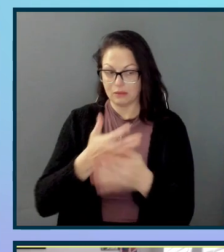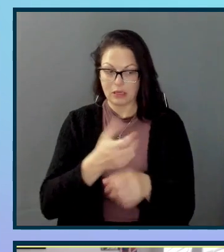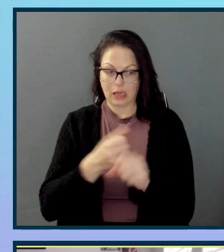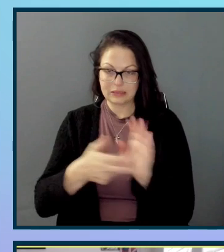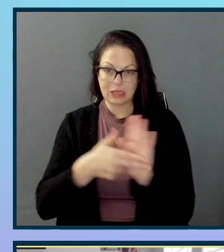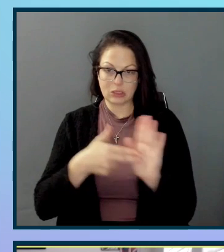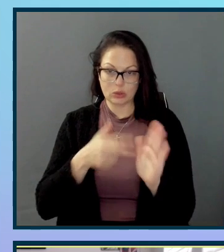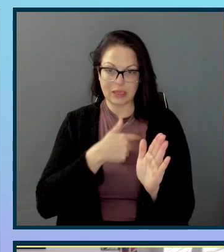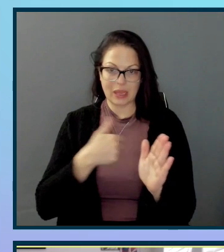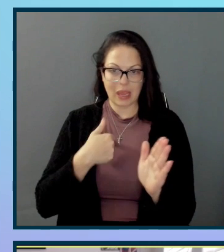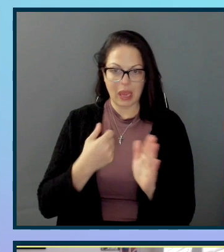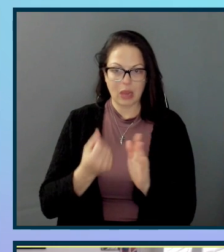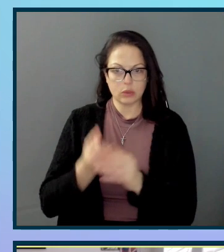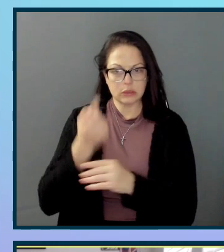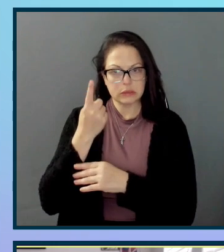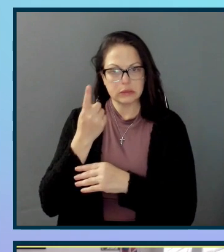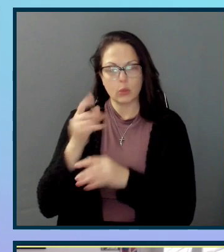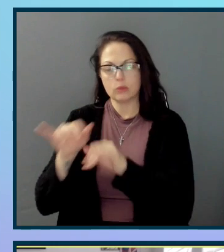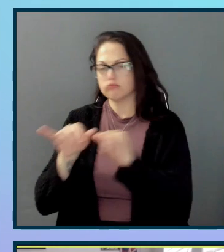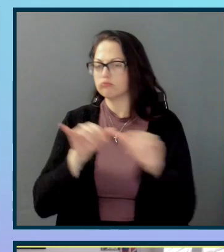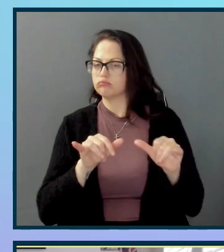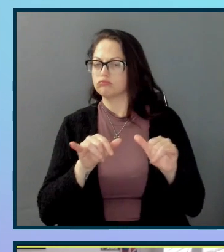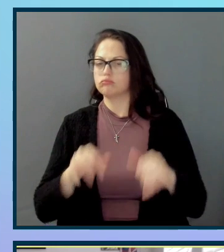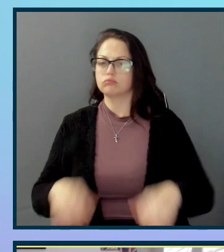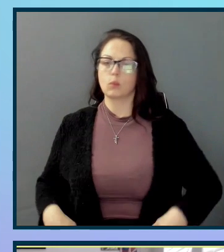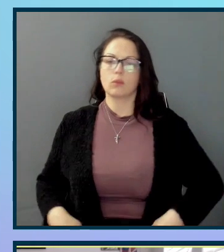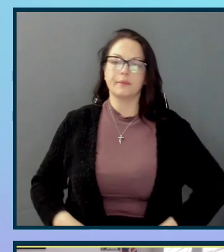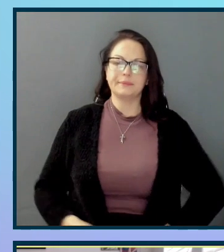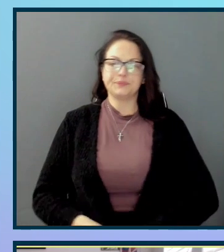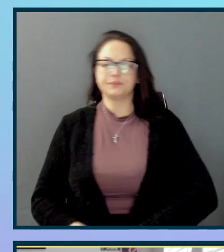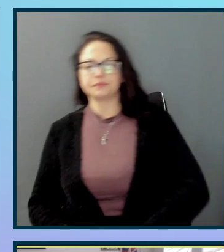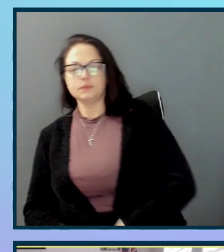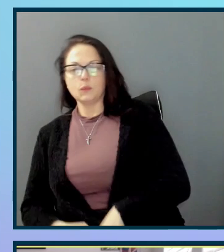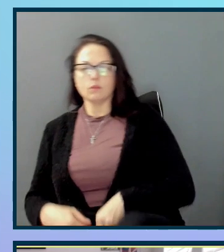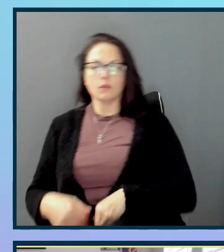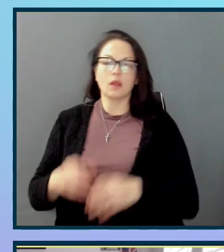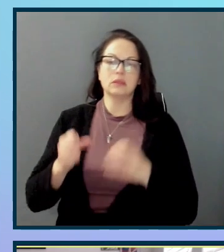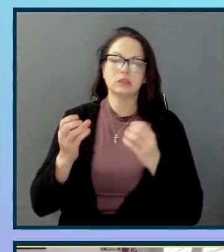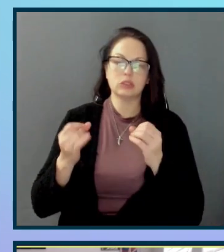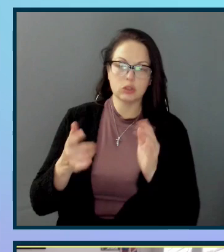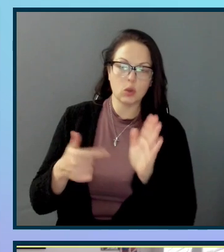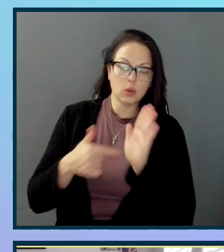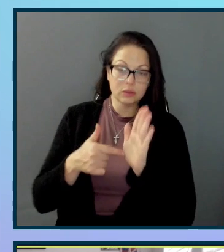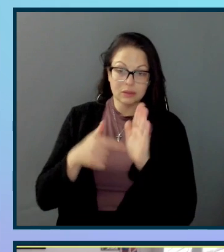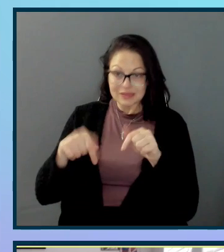and we realized that there were commonalities. So this is really reflective of this, this is a large population,